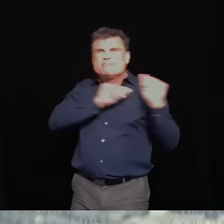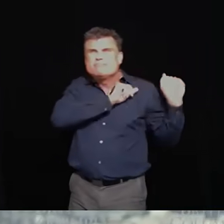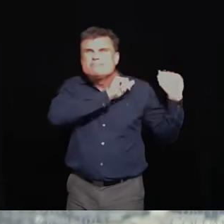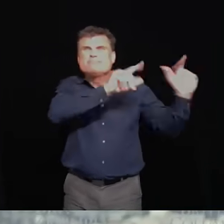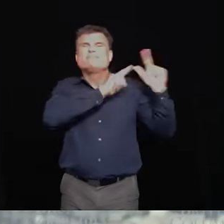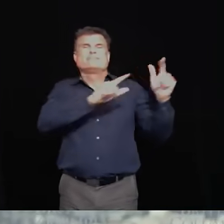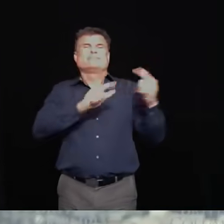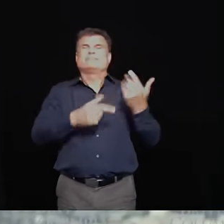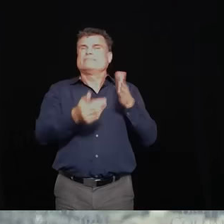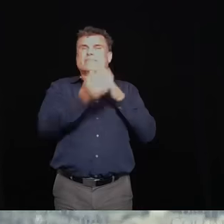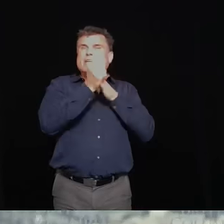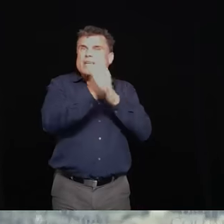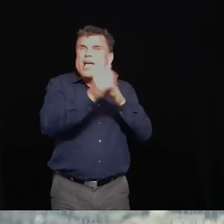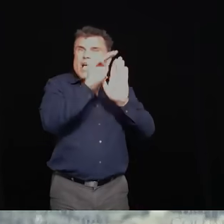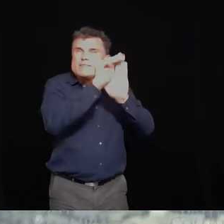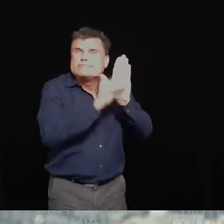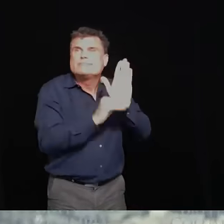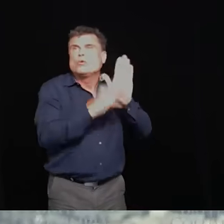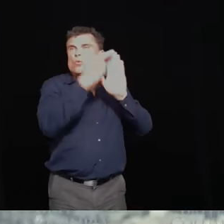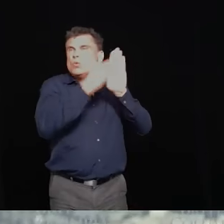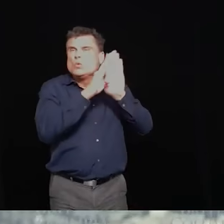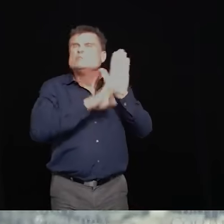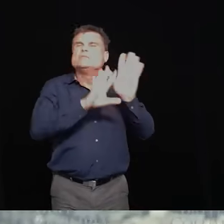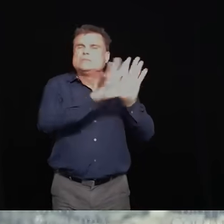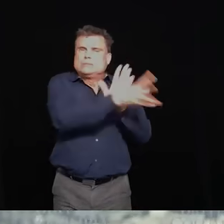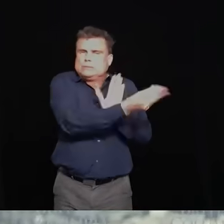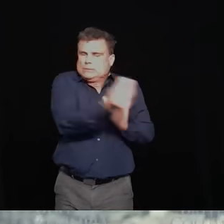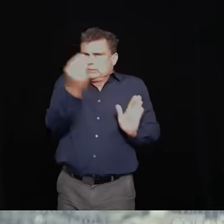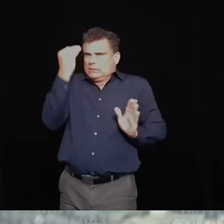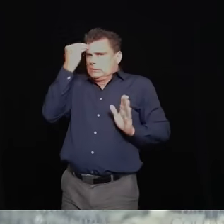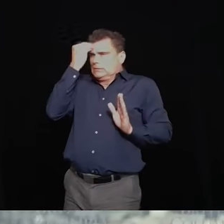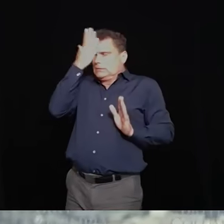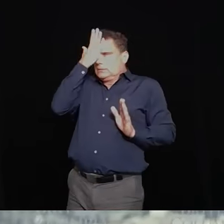in public health who are doing this extraordinary work at this time.